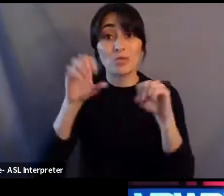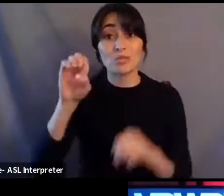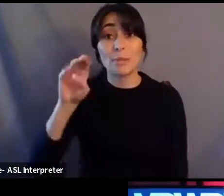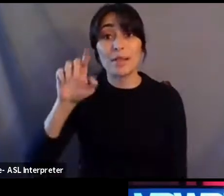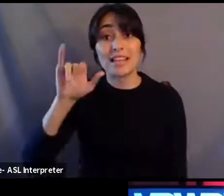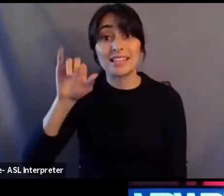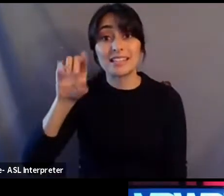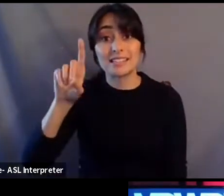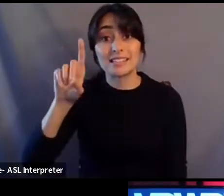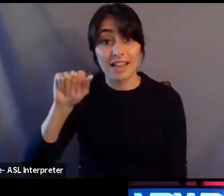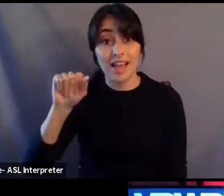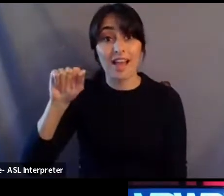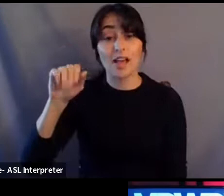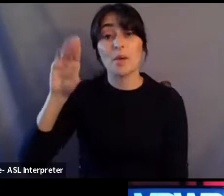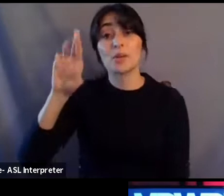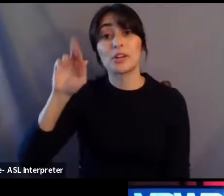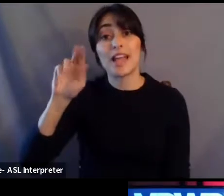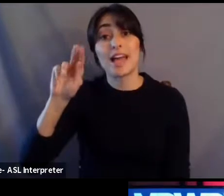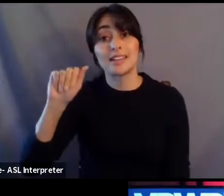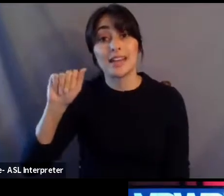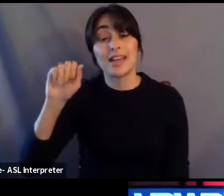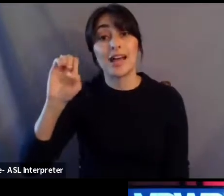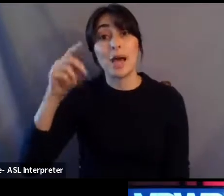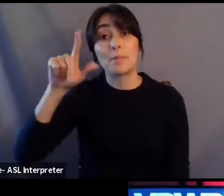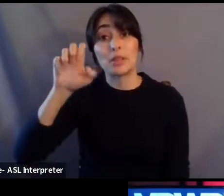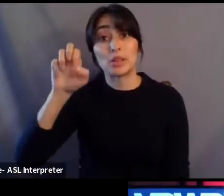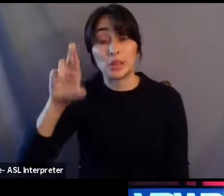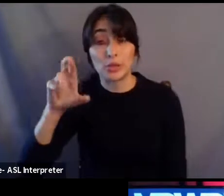At Change Catalyst we build inclusive innovation through training, consulting